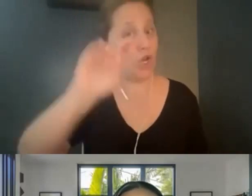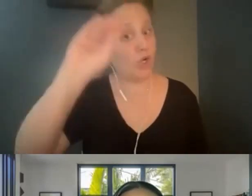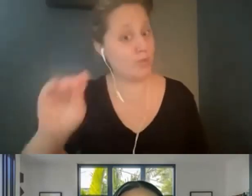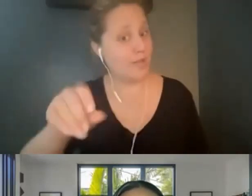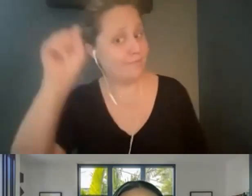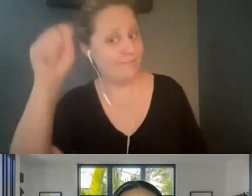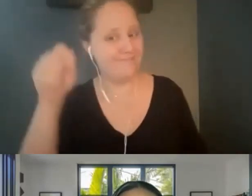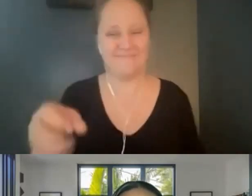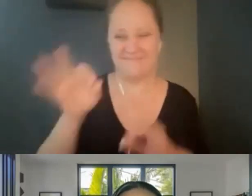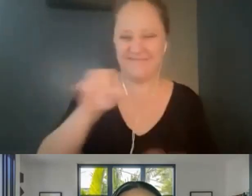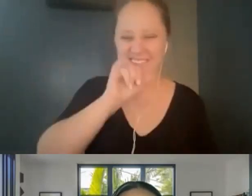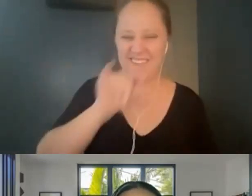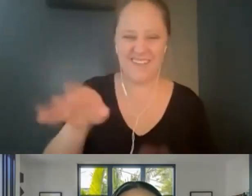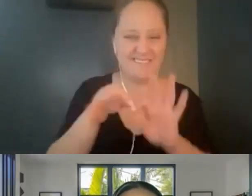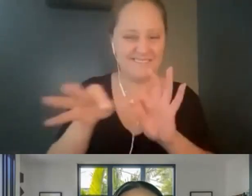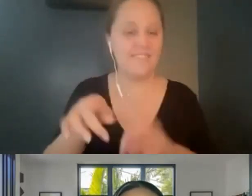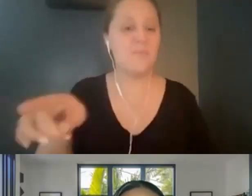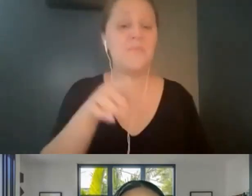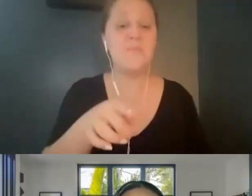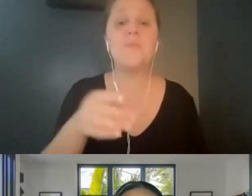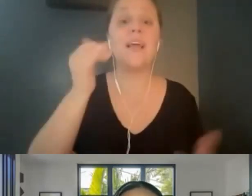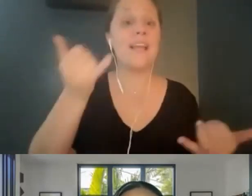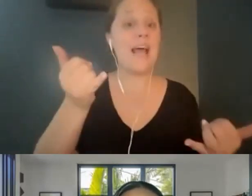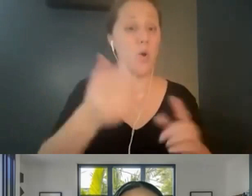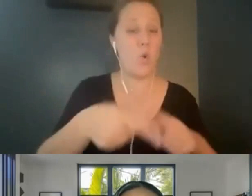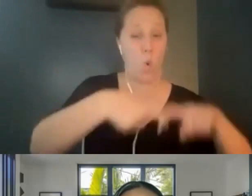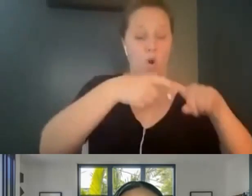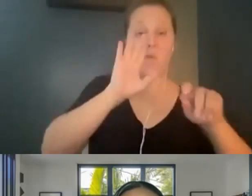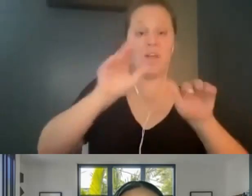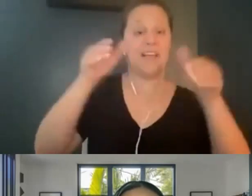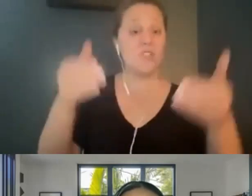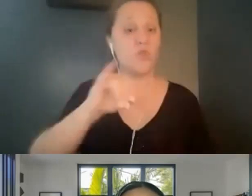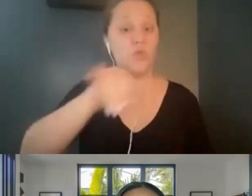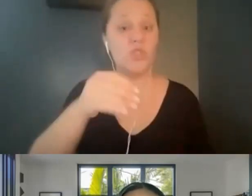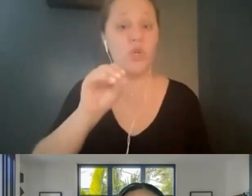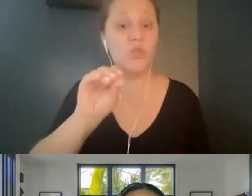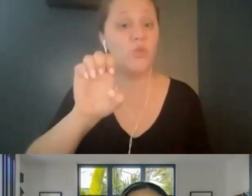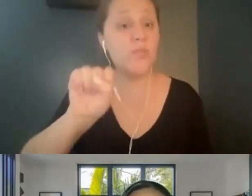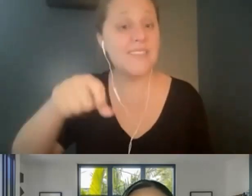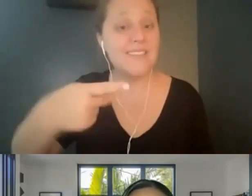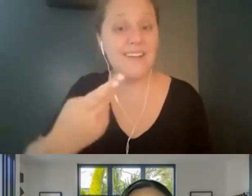to the other questions and just introduce Joseph. We're so happy you made it here, Joseph and you're such a valuable part of this.